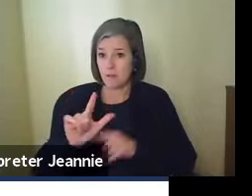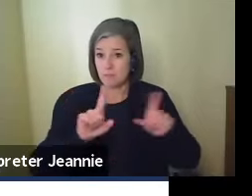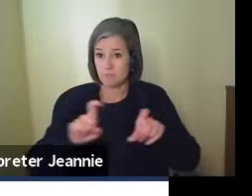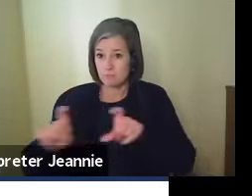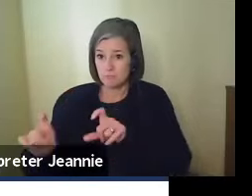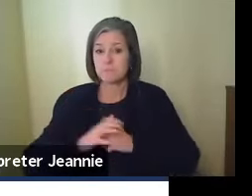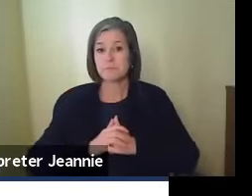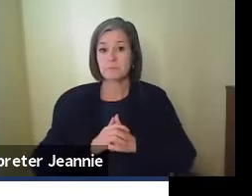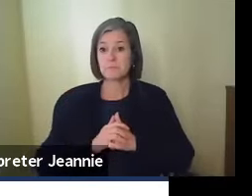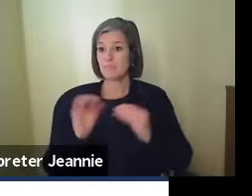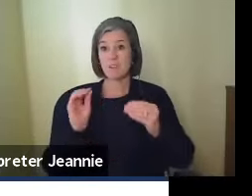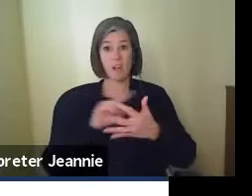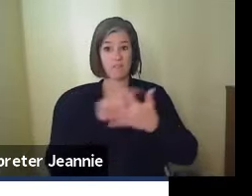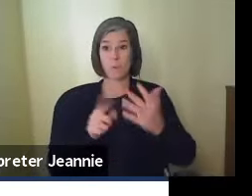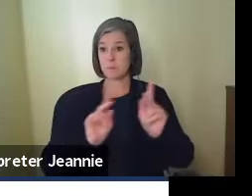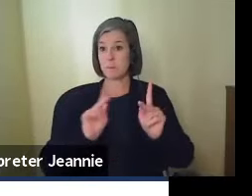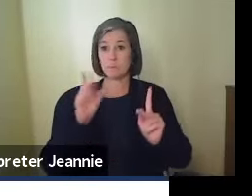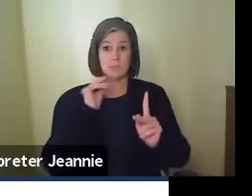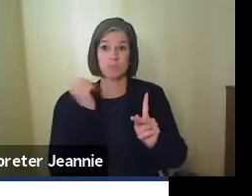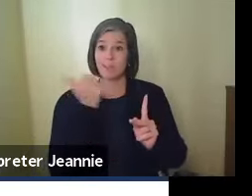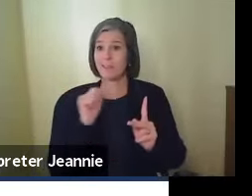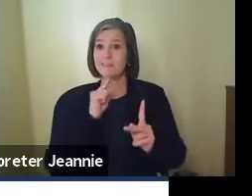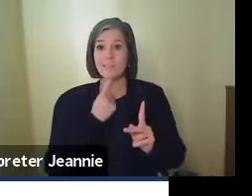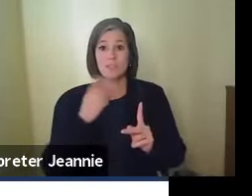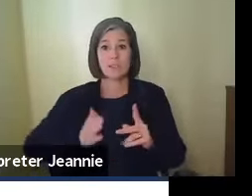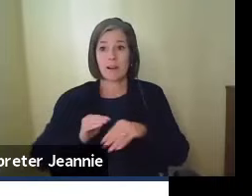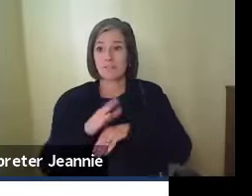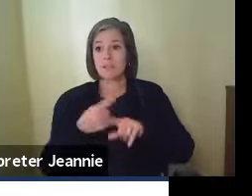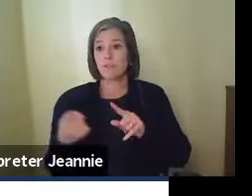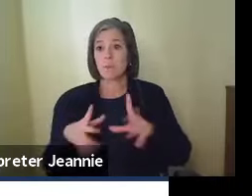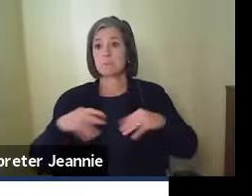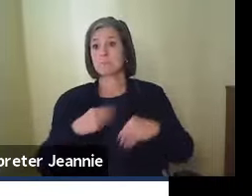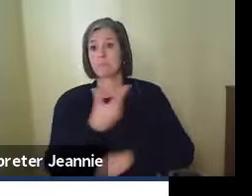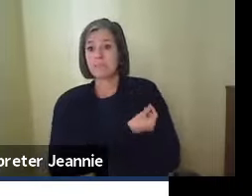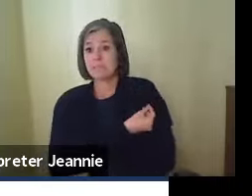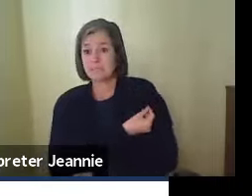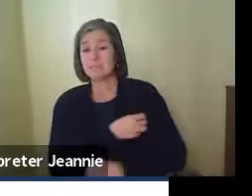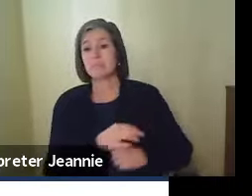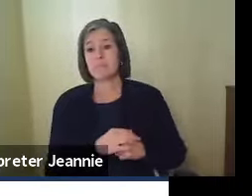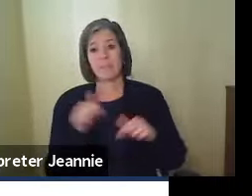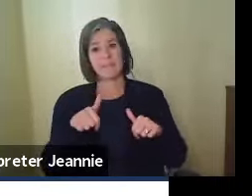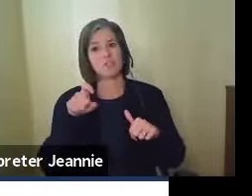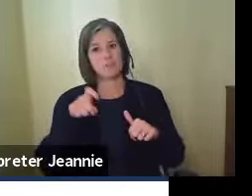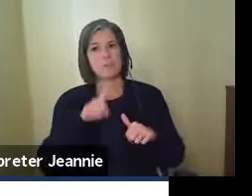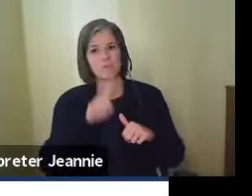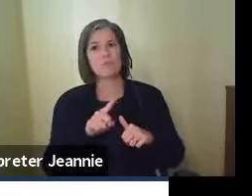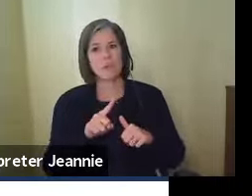so far have experienced any serious side effects from taking the vaccine. This is -- this should be a real comfort to people.